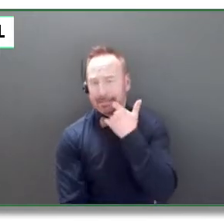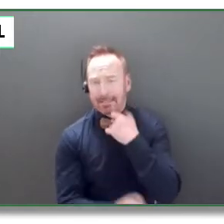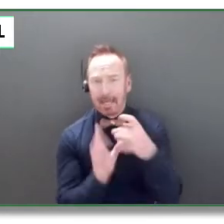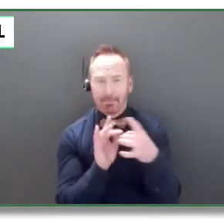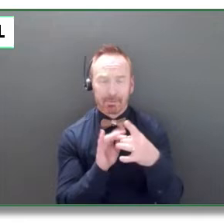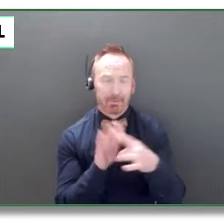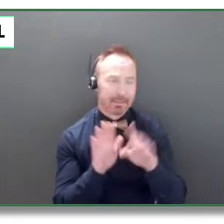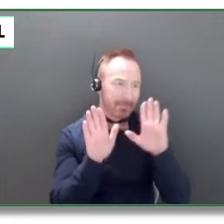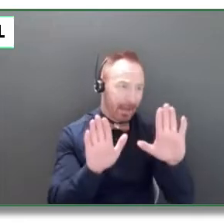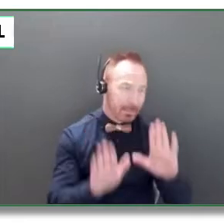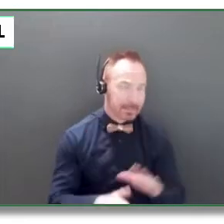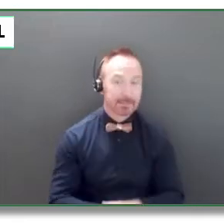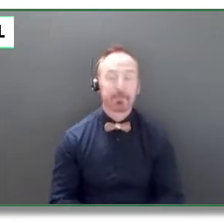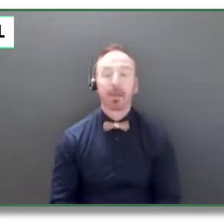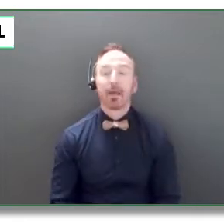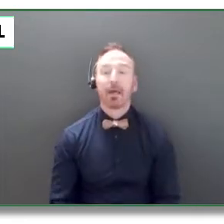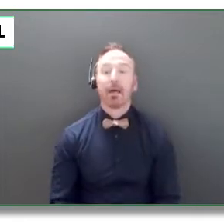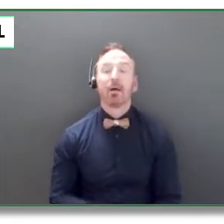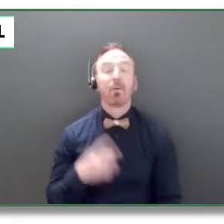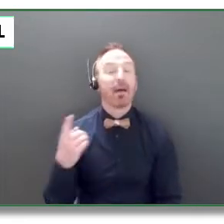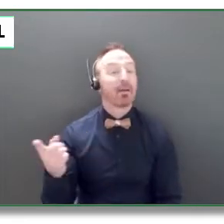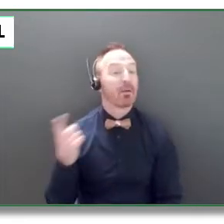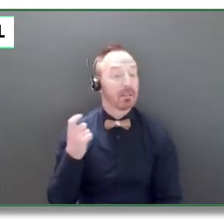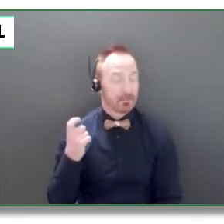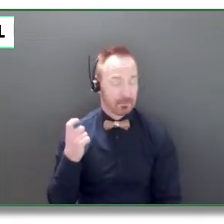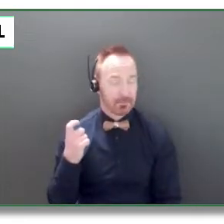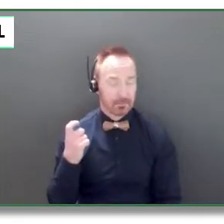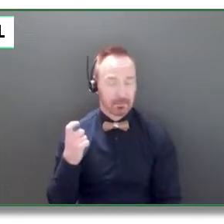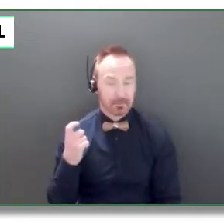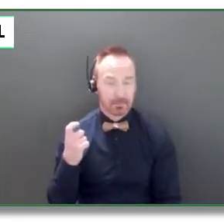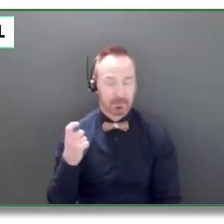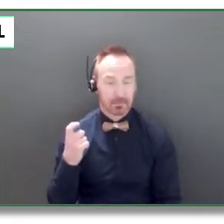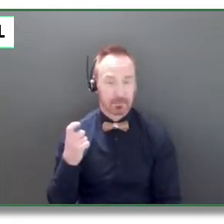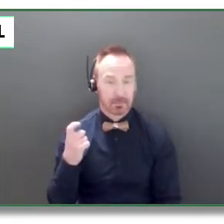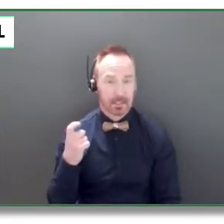we do have a question that came in and uh the question is can you speak to the